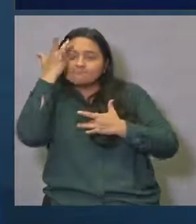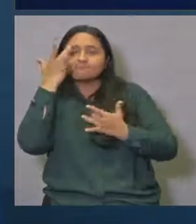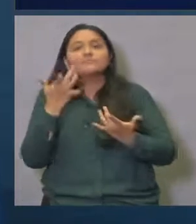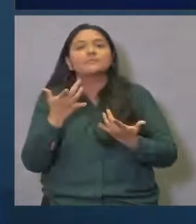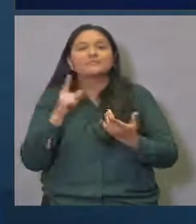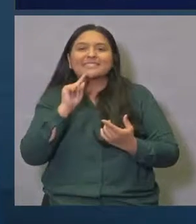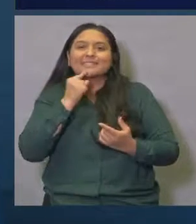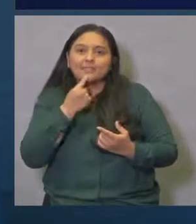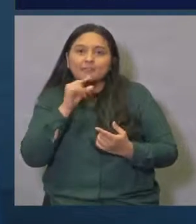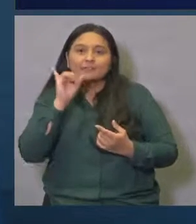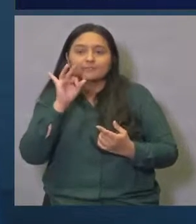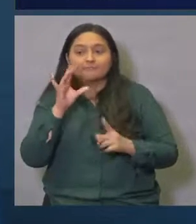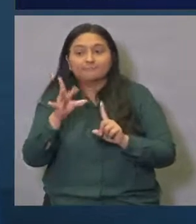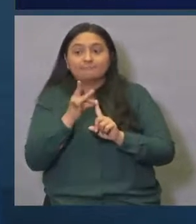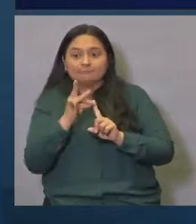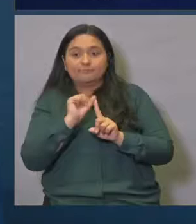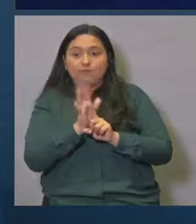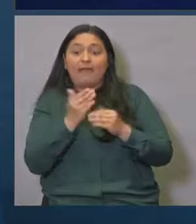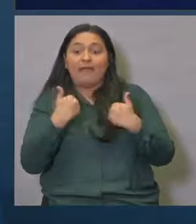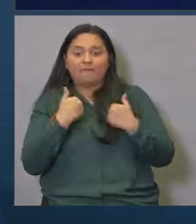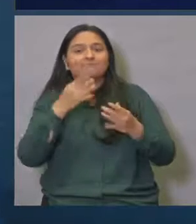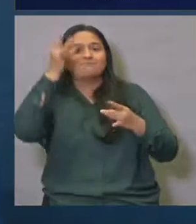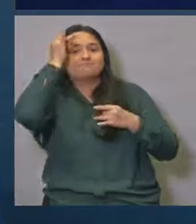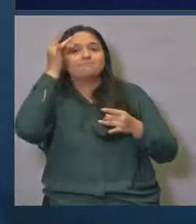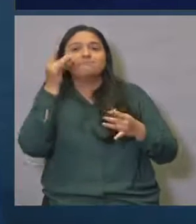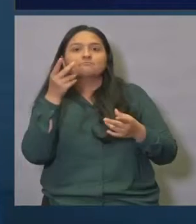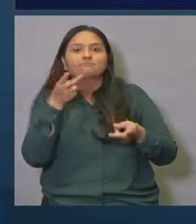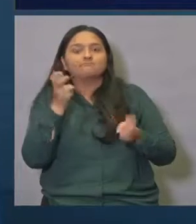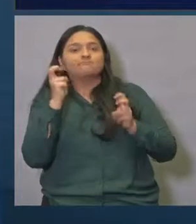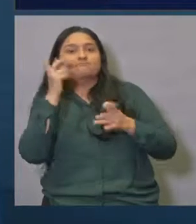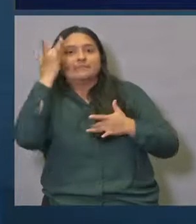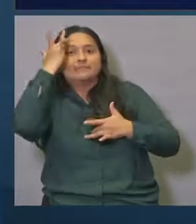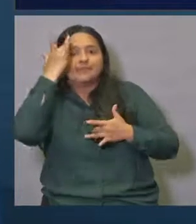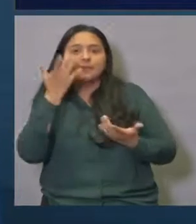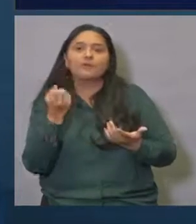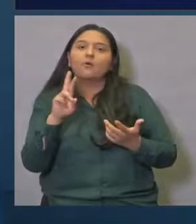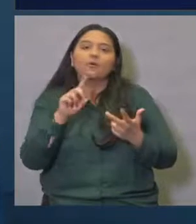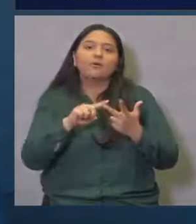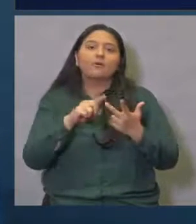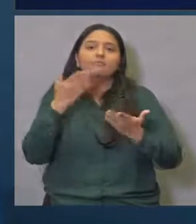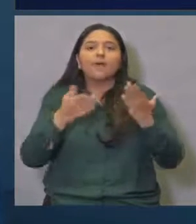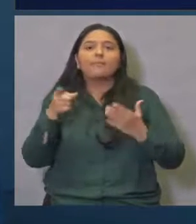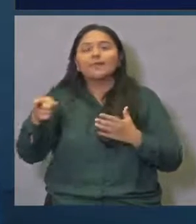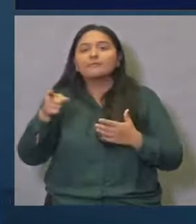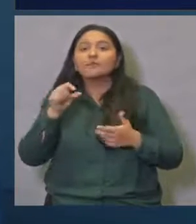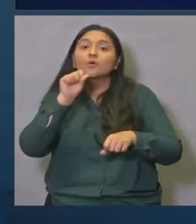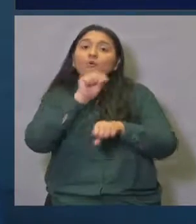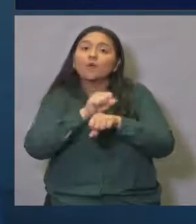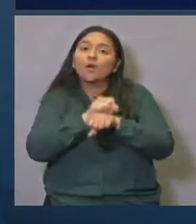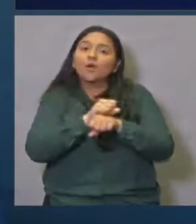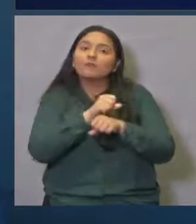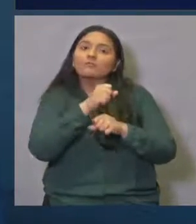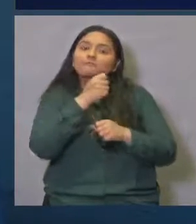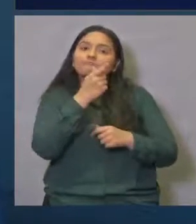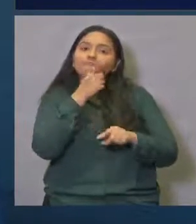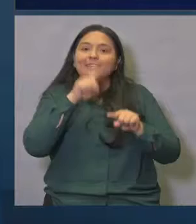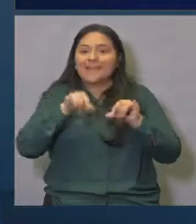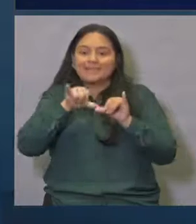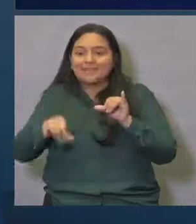UNDERLYING MEDICAL CONDITIONS WHICH PUTS THEM AT MORE SERIOUS RISK OF SERIOUS OUTCOMES FROM